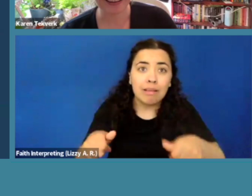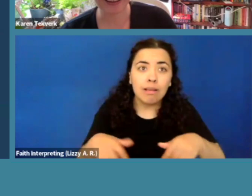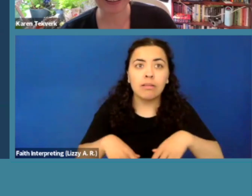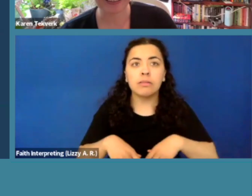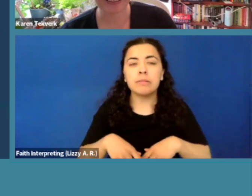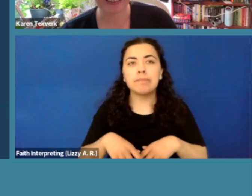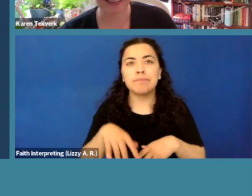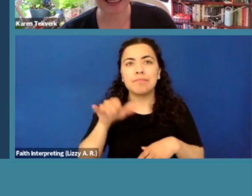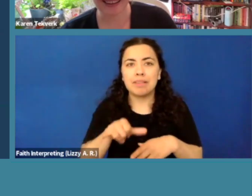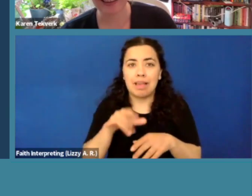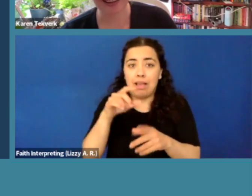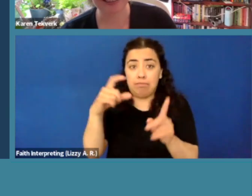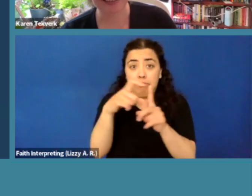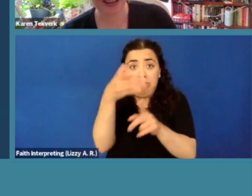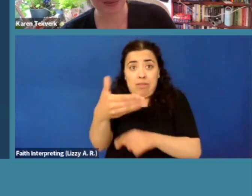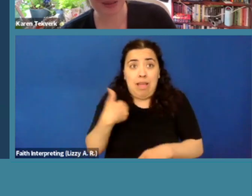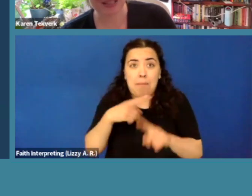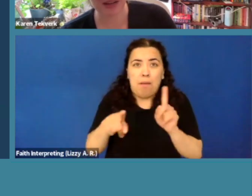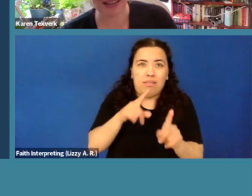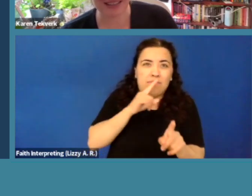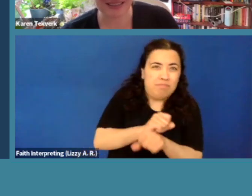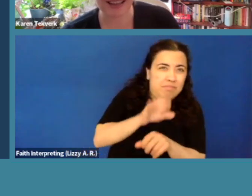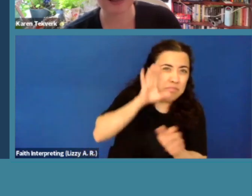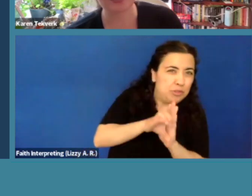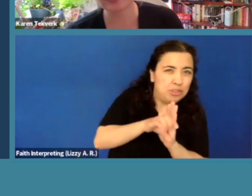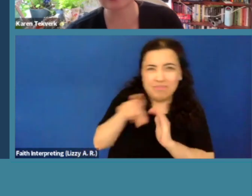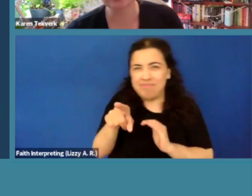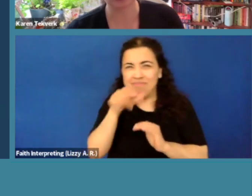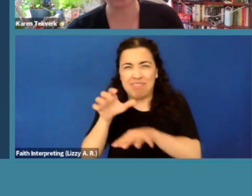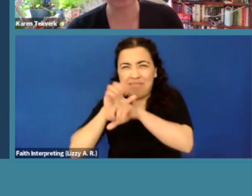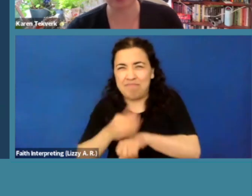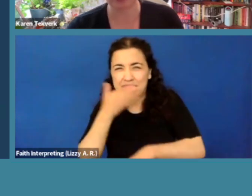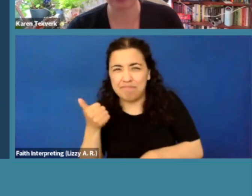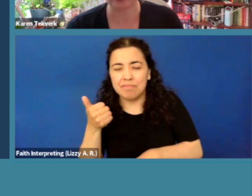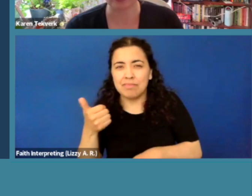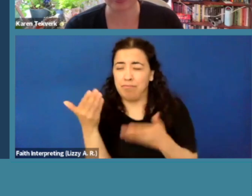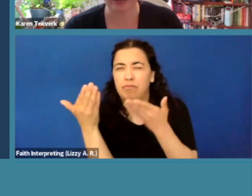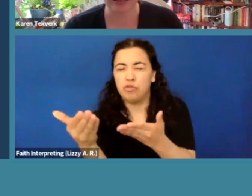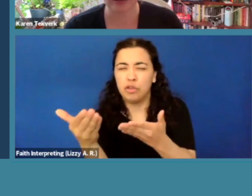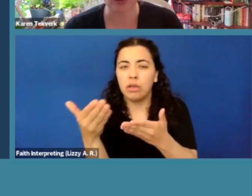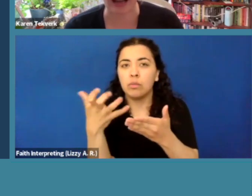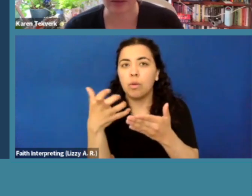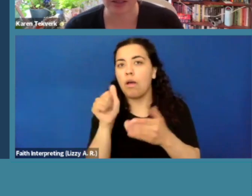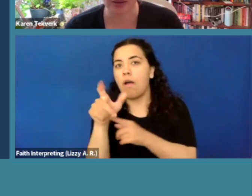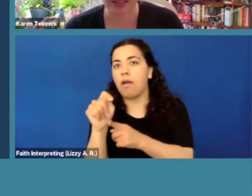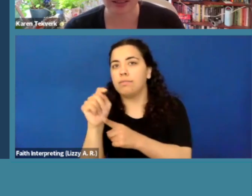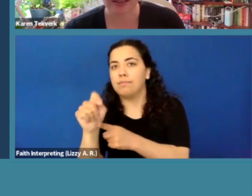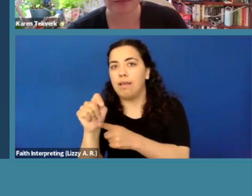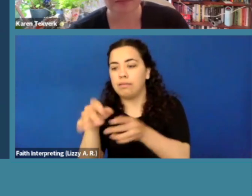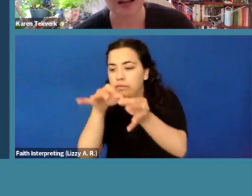And that is not really best practice. And you at least want to give something like that alt text if you have to do it.